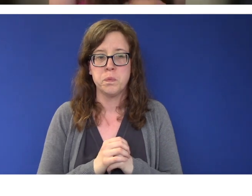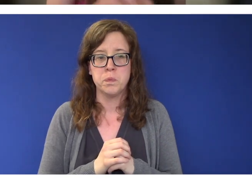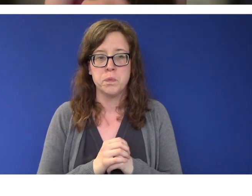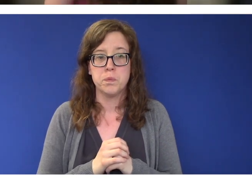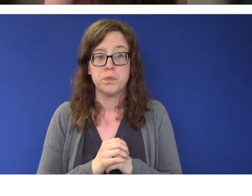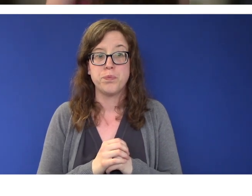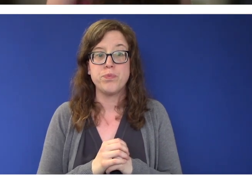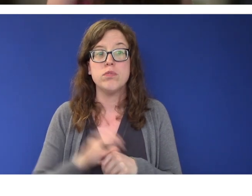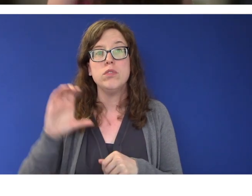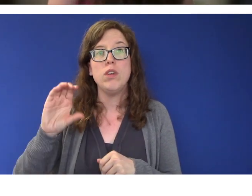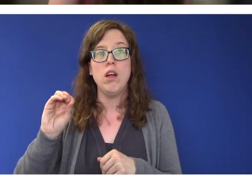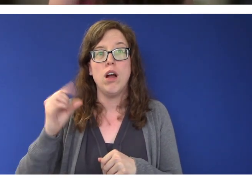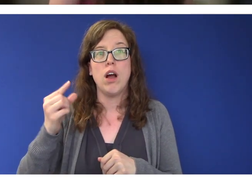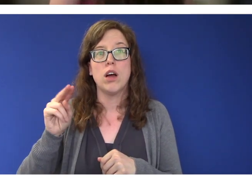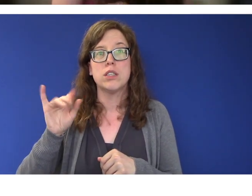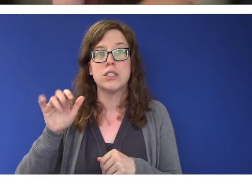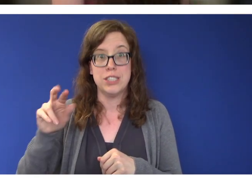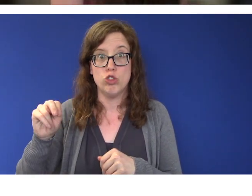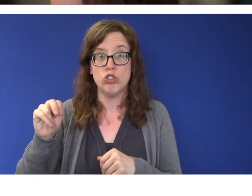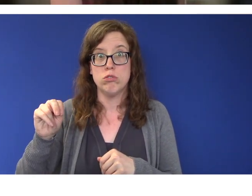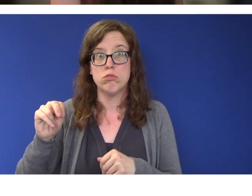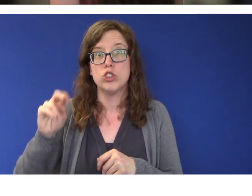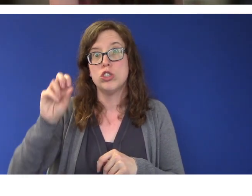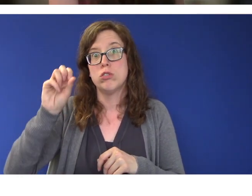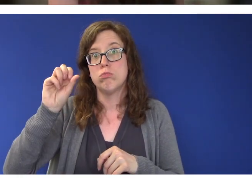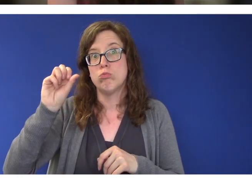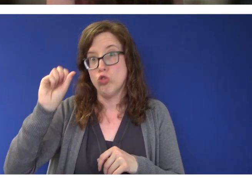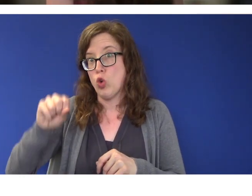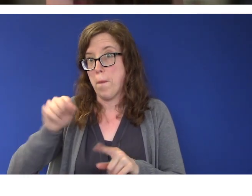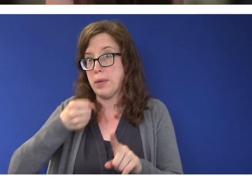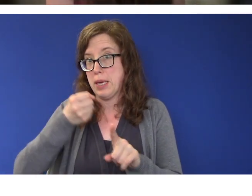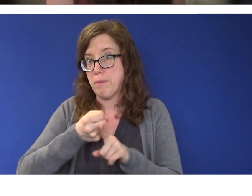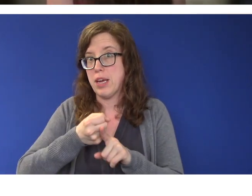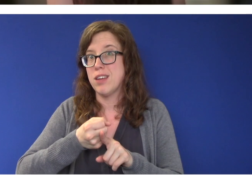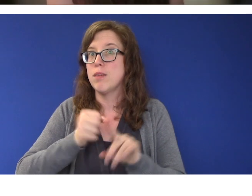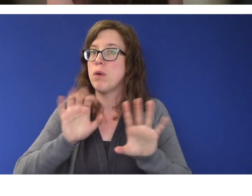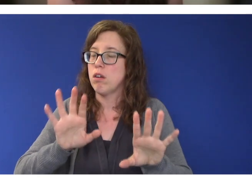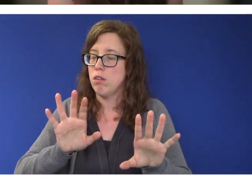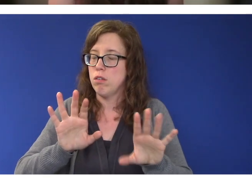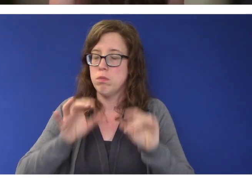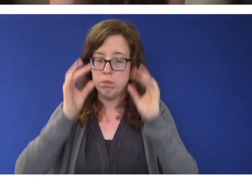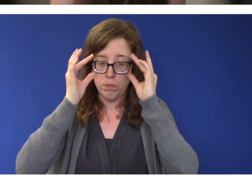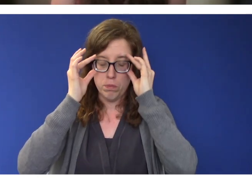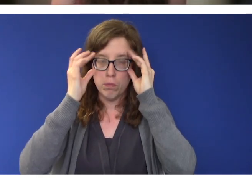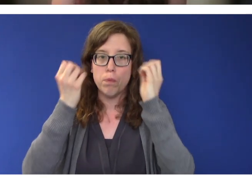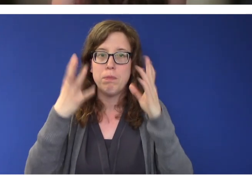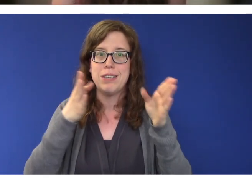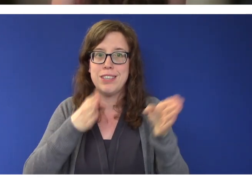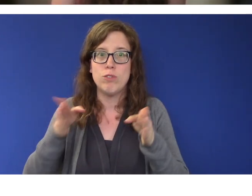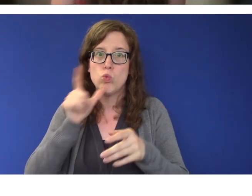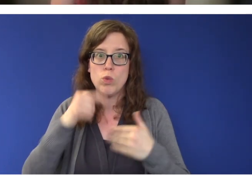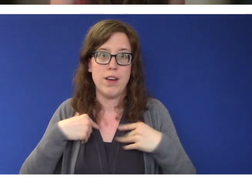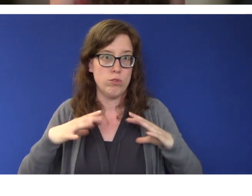Cognition is another area that can be impacted, but with that said, many individuals with CHARGE